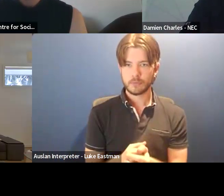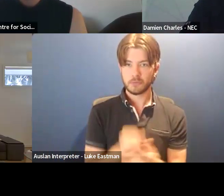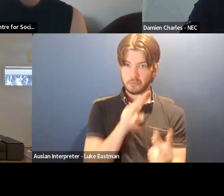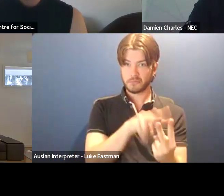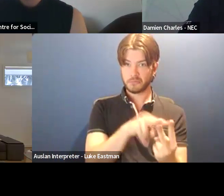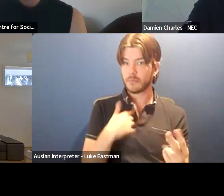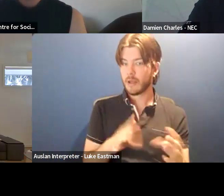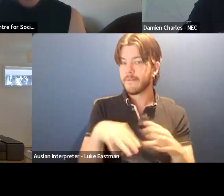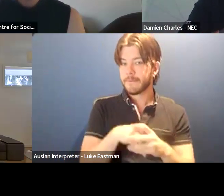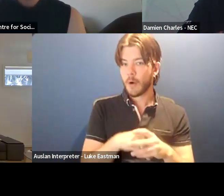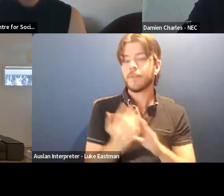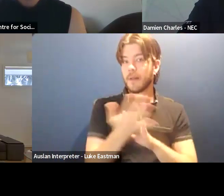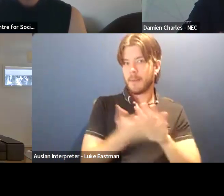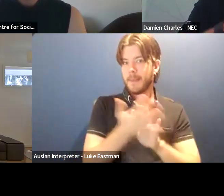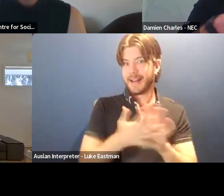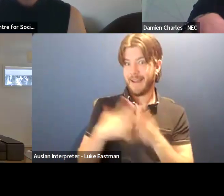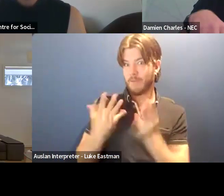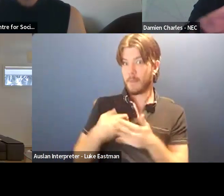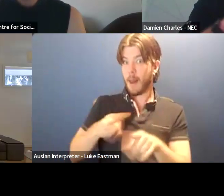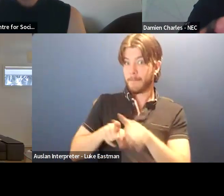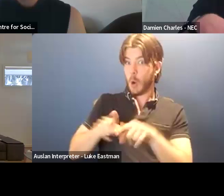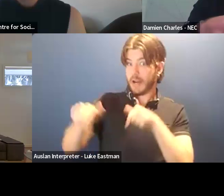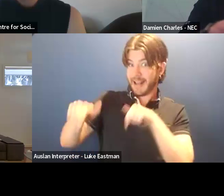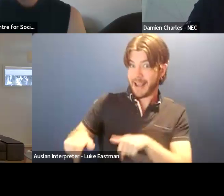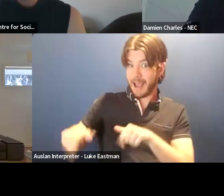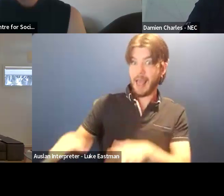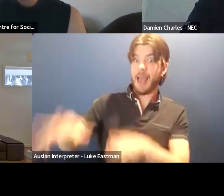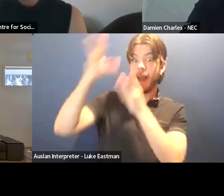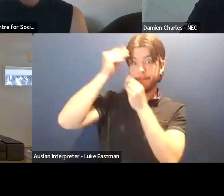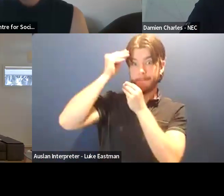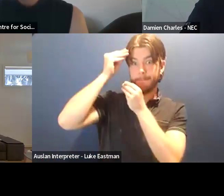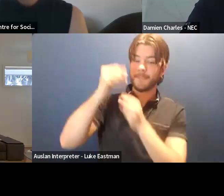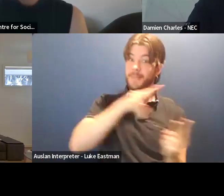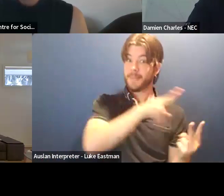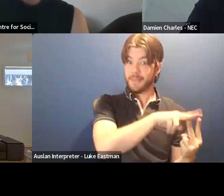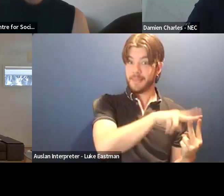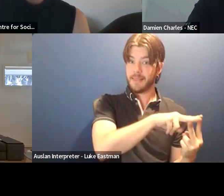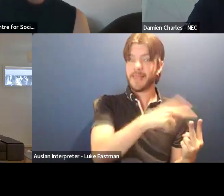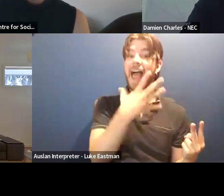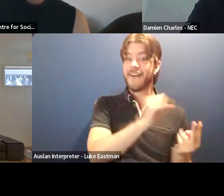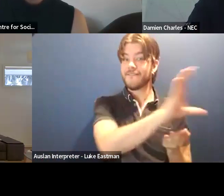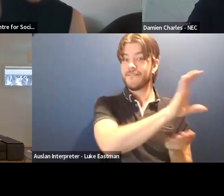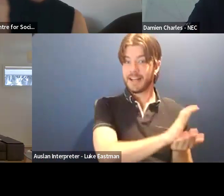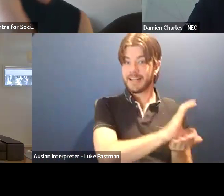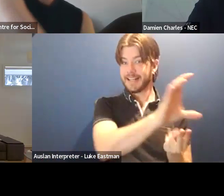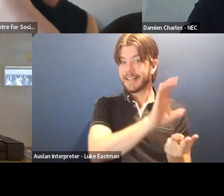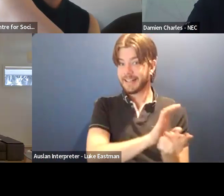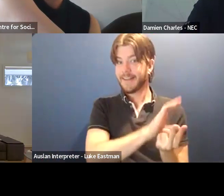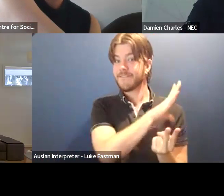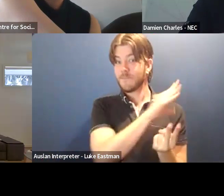well I've taken what we've learned here and the funding that we've got through other programs that we're working with